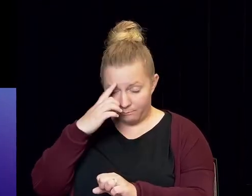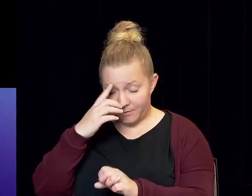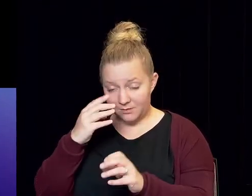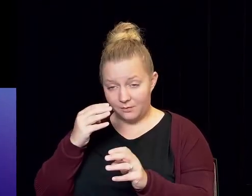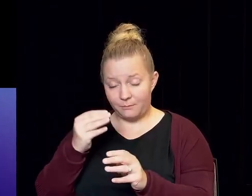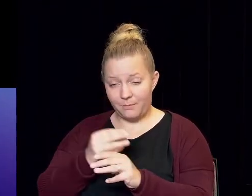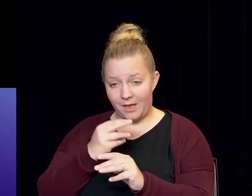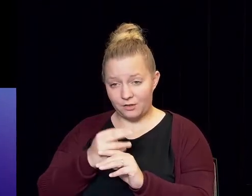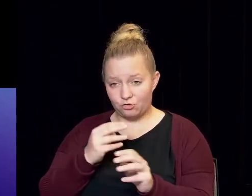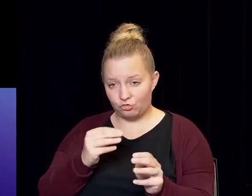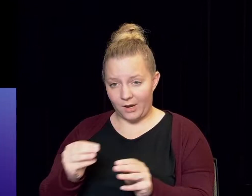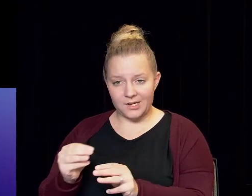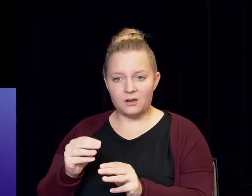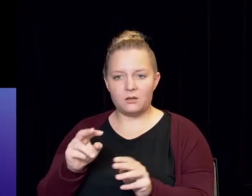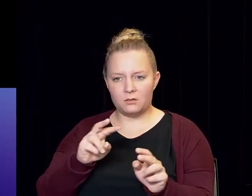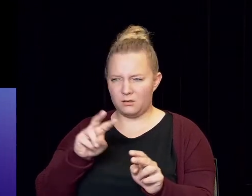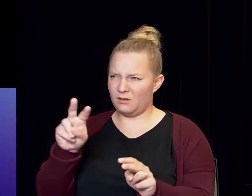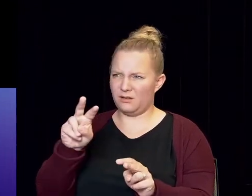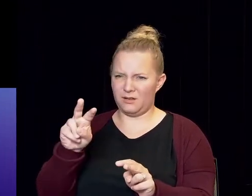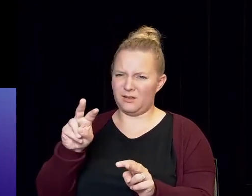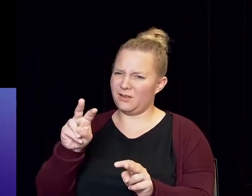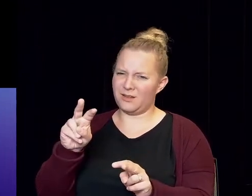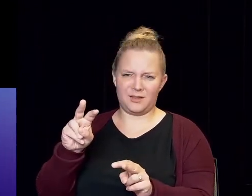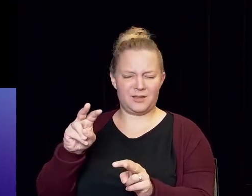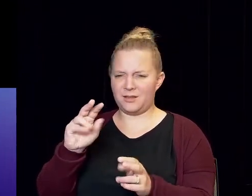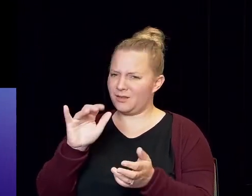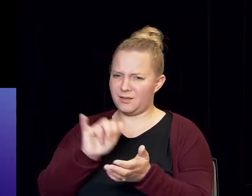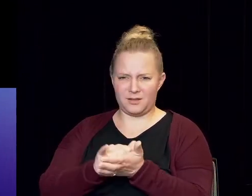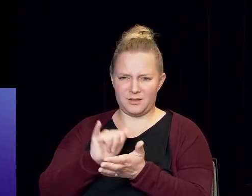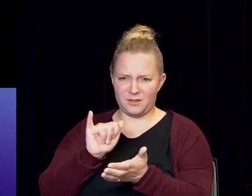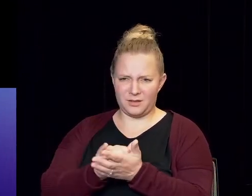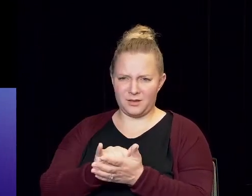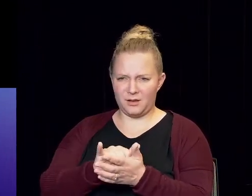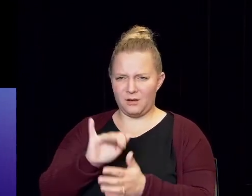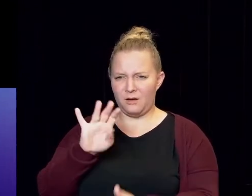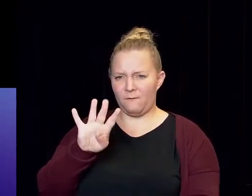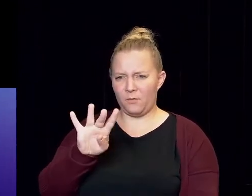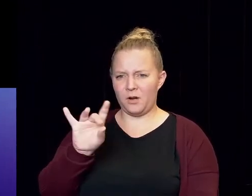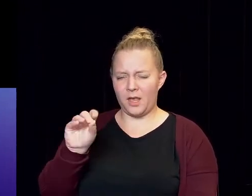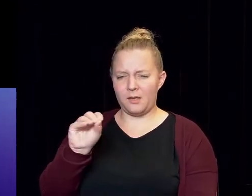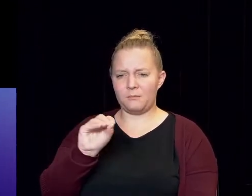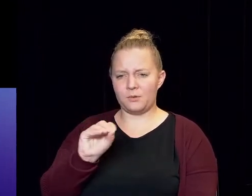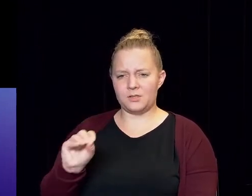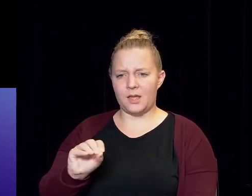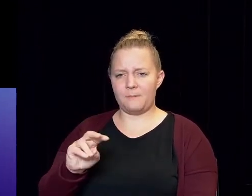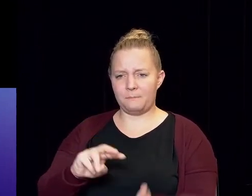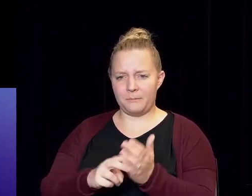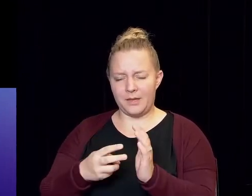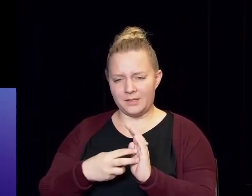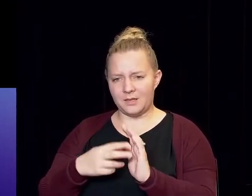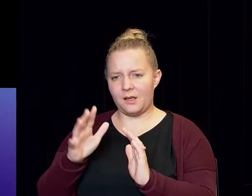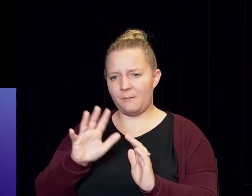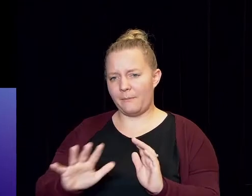up here and said there's no way. That's not even possible. Because 48% means about half, about 50%.